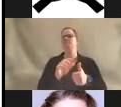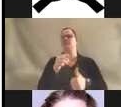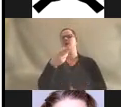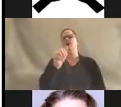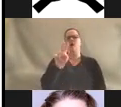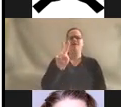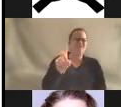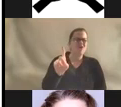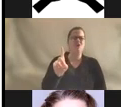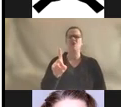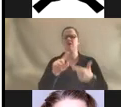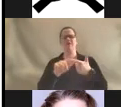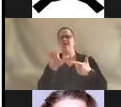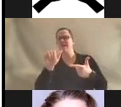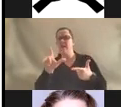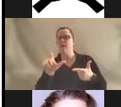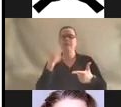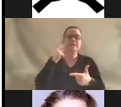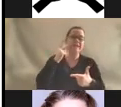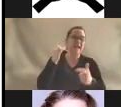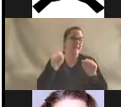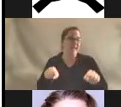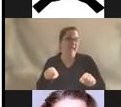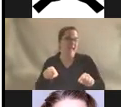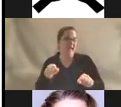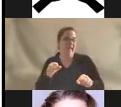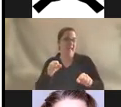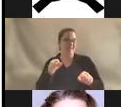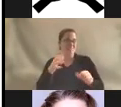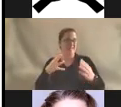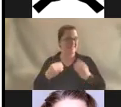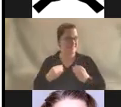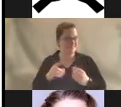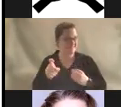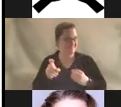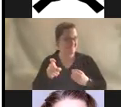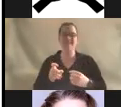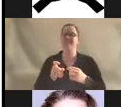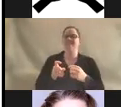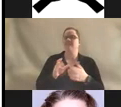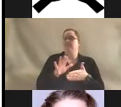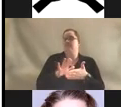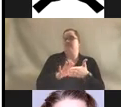just to see can I get in, because college, I didn't think I would get into any college.